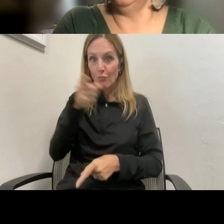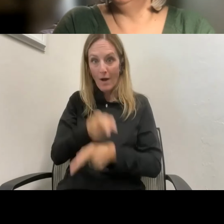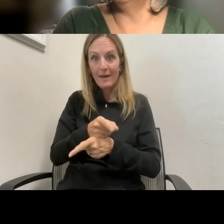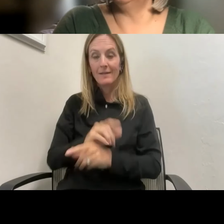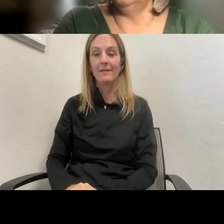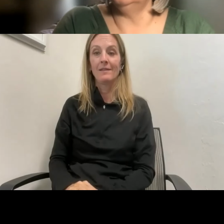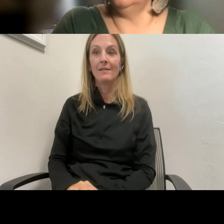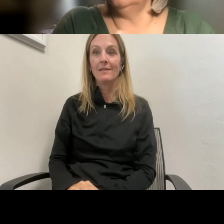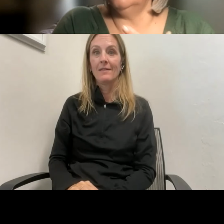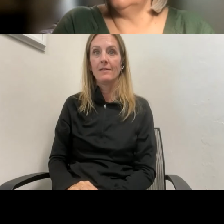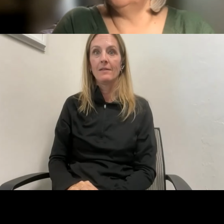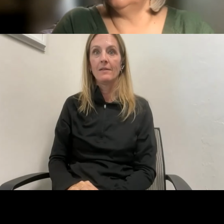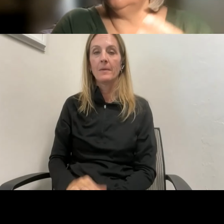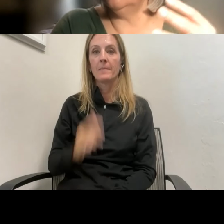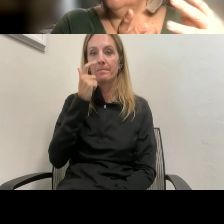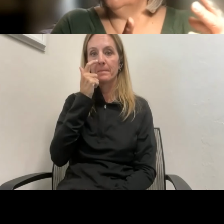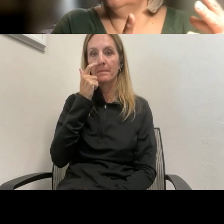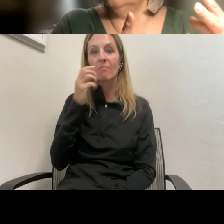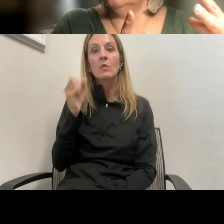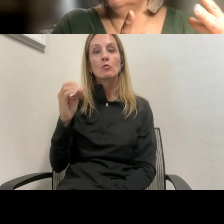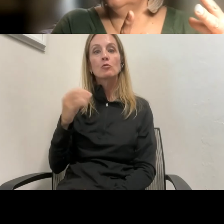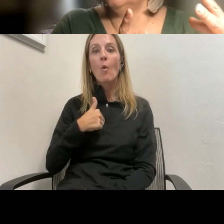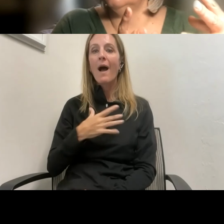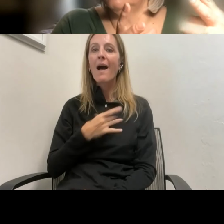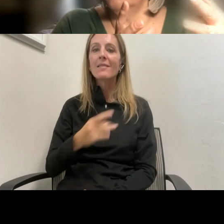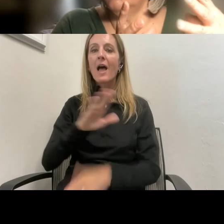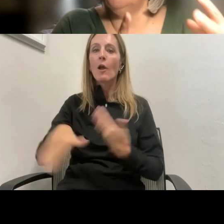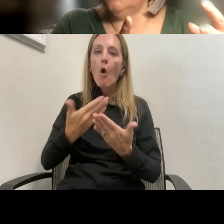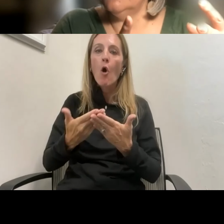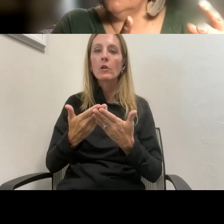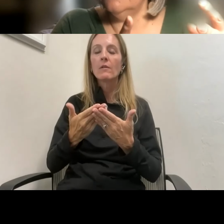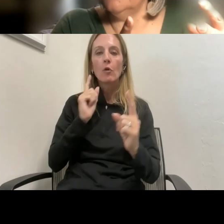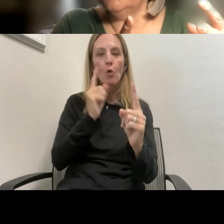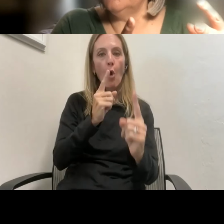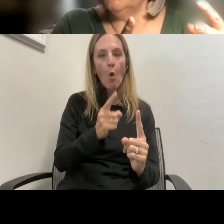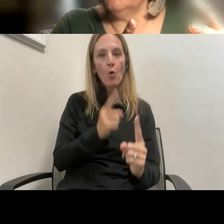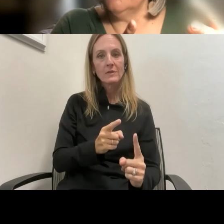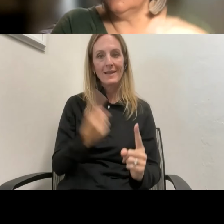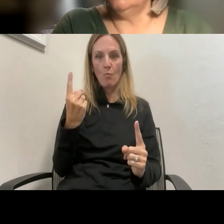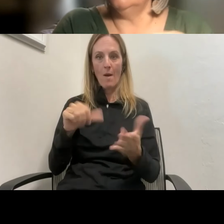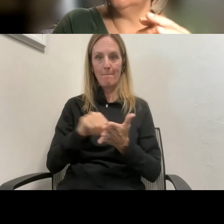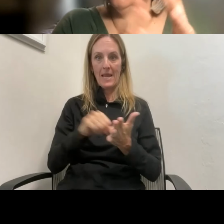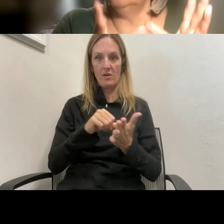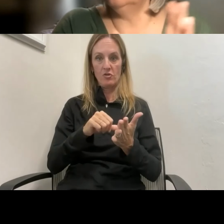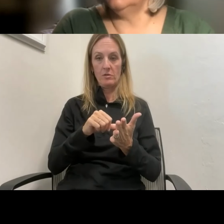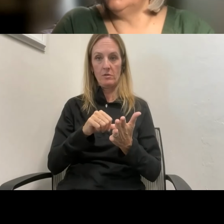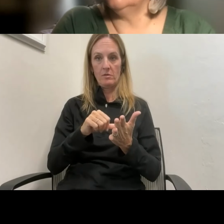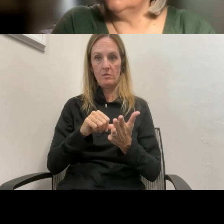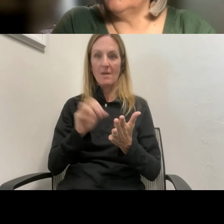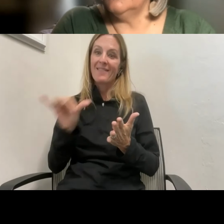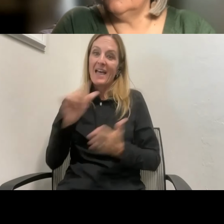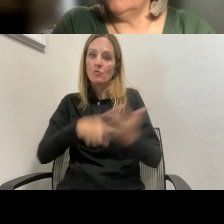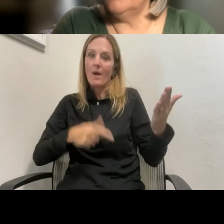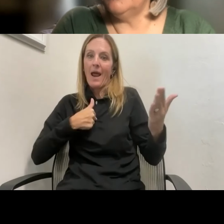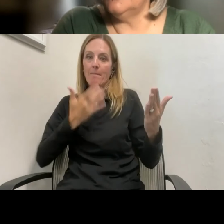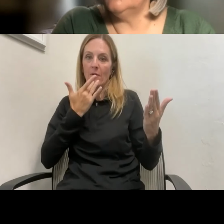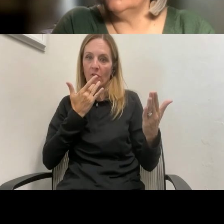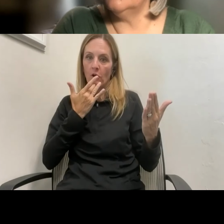And so I'd like to put all the goals in a one-pager and so to make it look.. one-pager